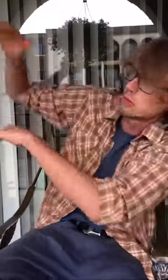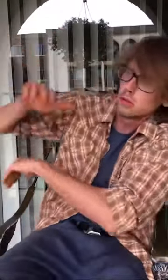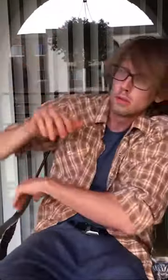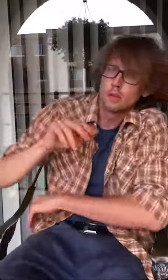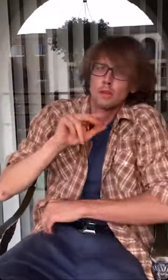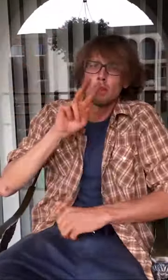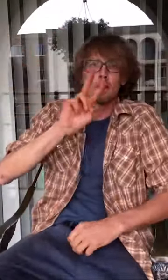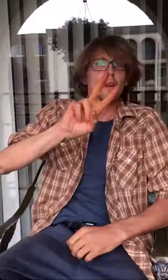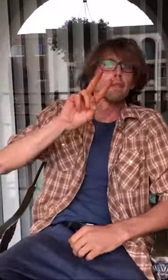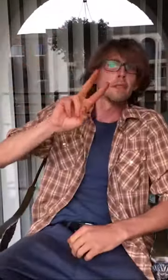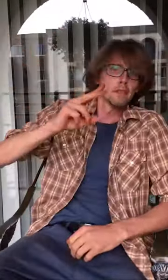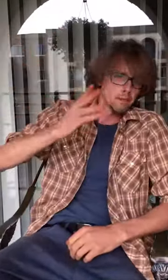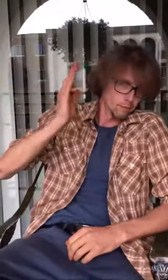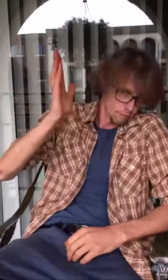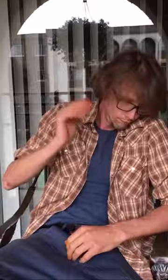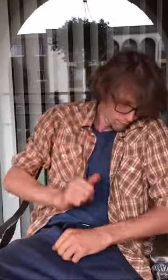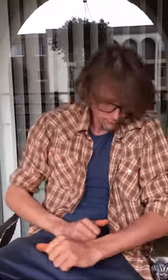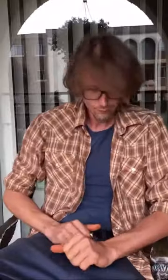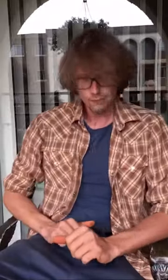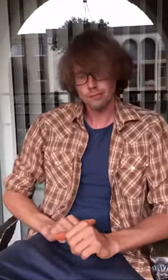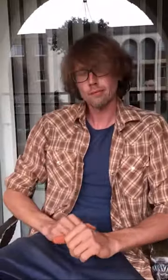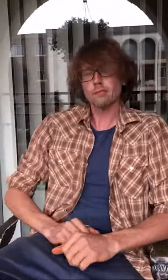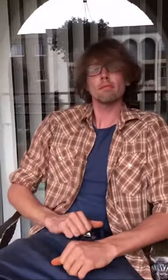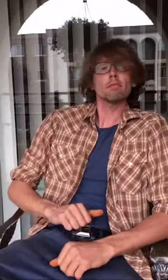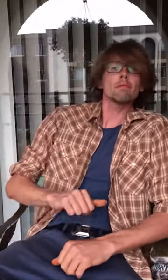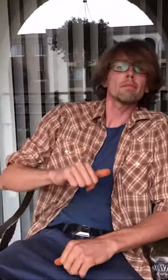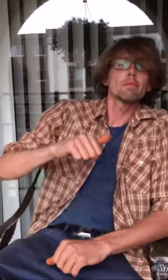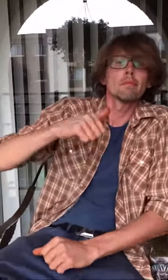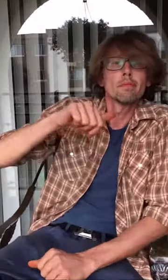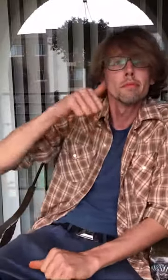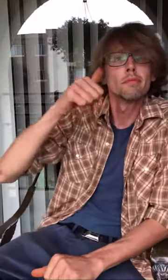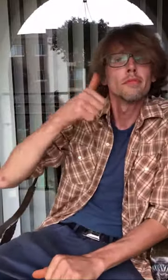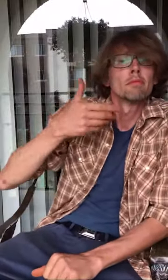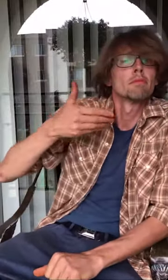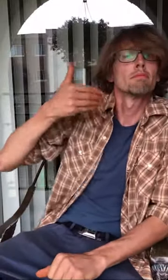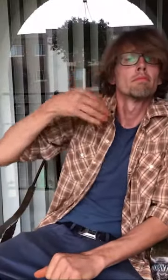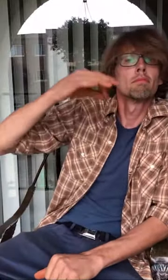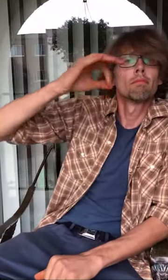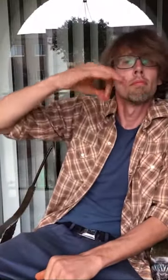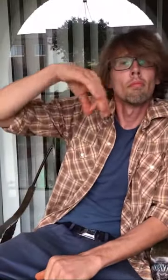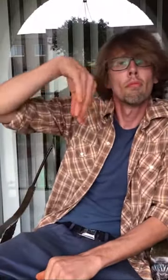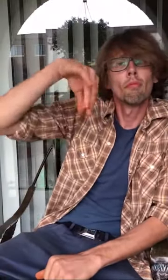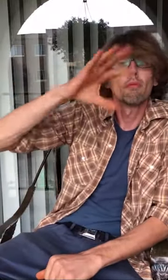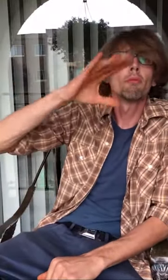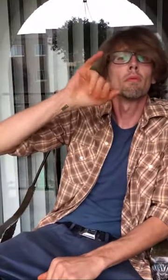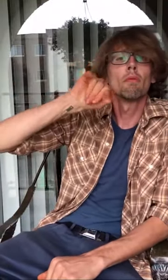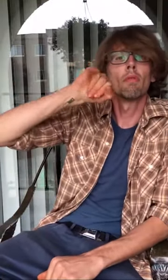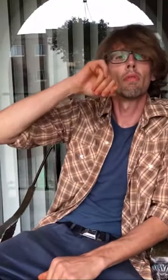Here we go, Visual Vernacular. Recall how I dangled that caterpillar. Flicked it...